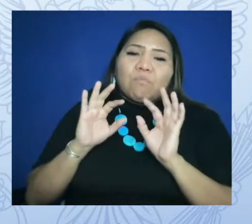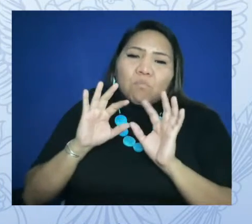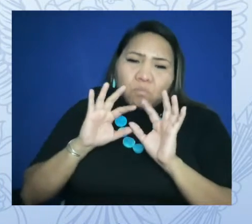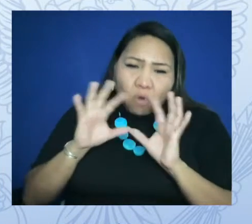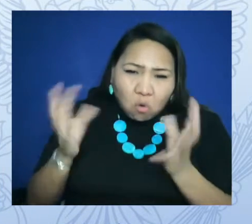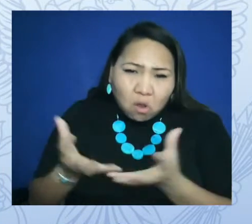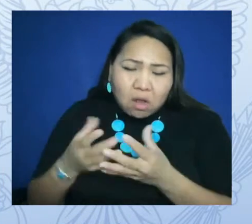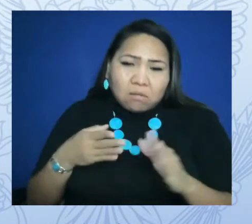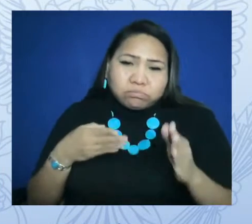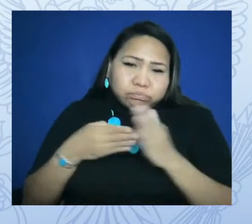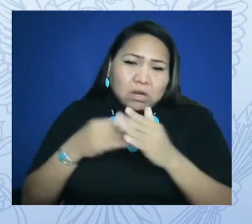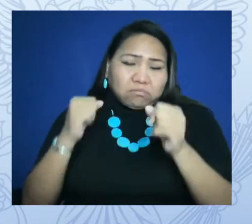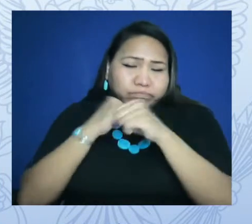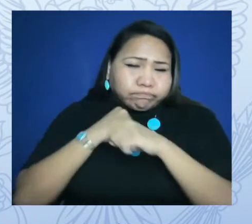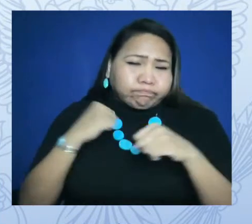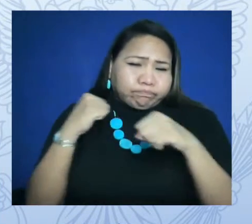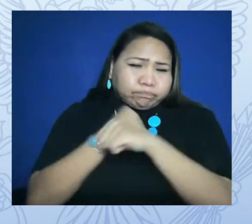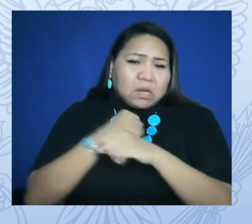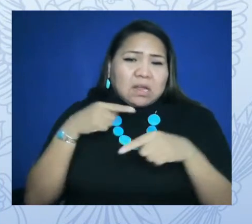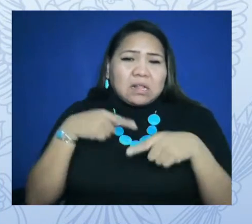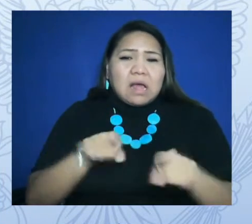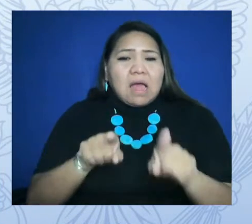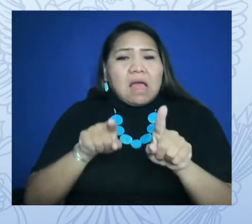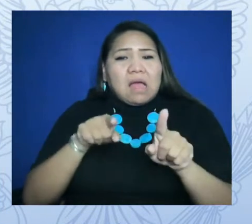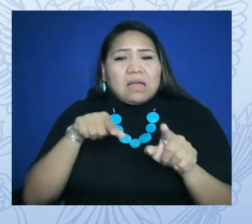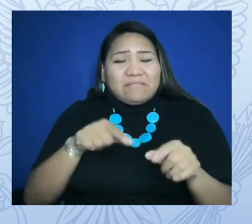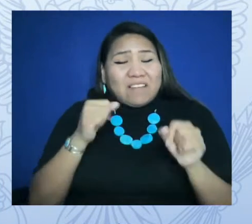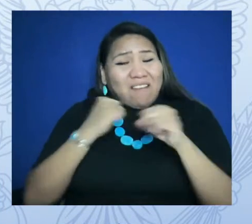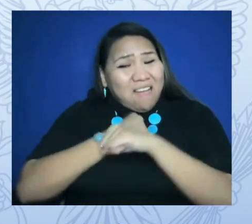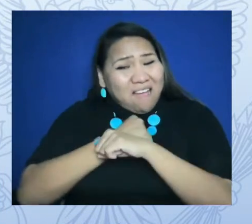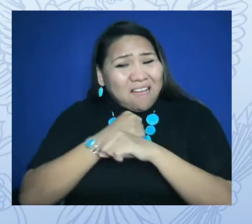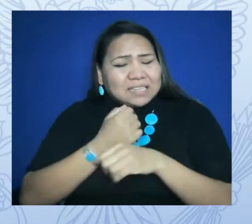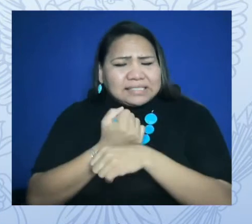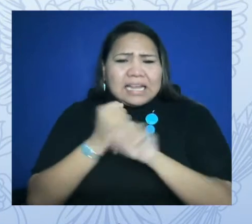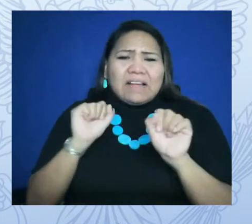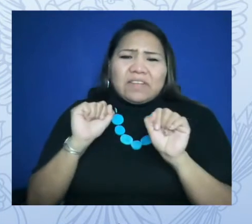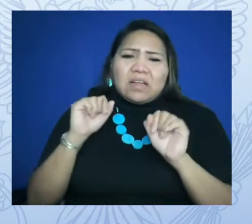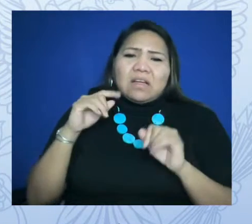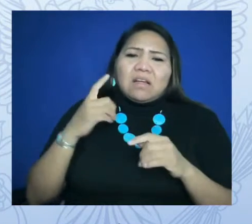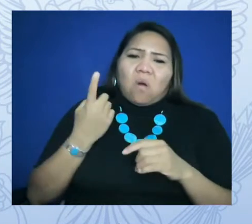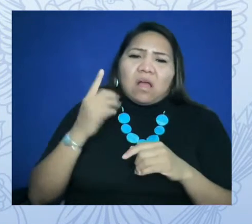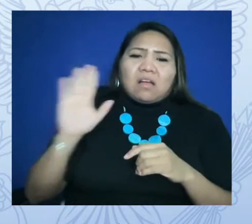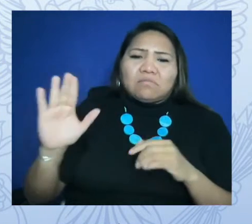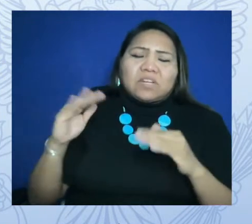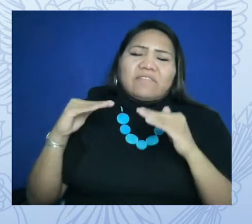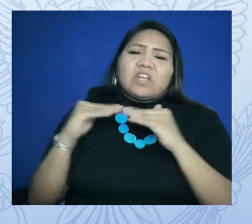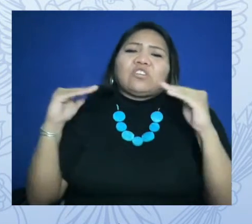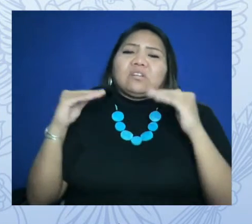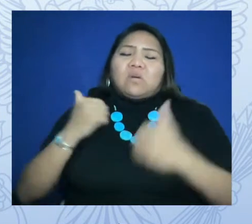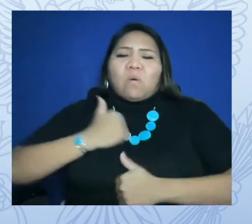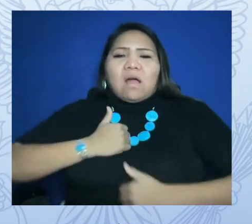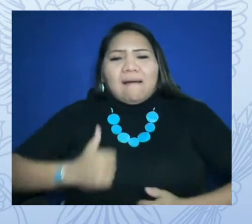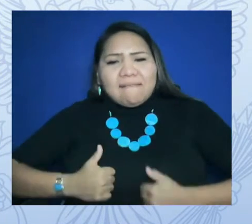She saved at least one of her fellow soldiers lives before she was wounded and taken prisoner.